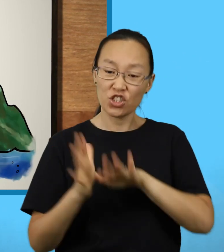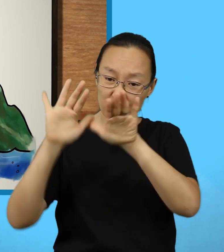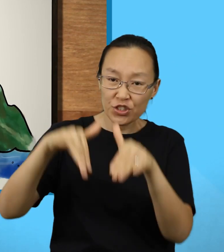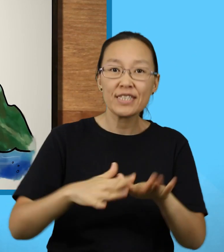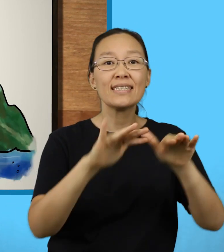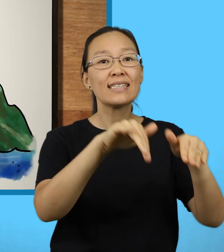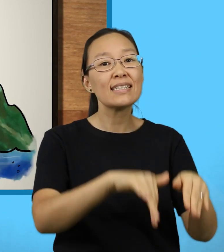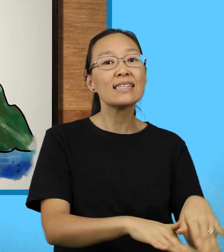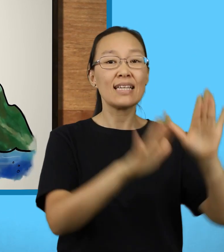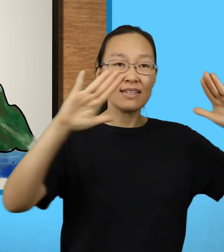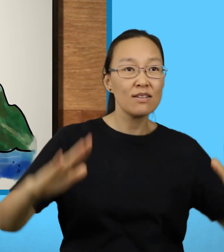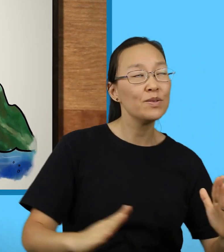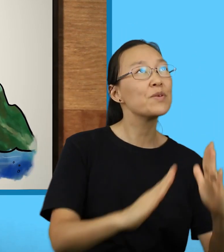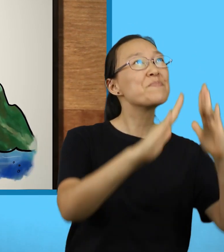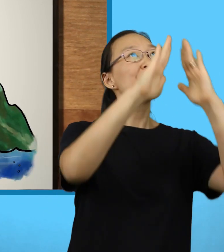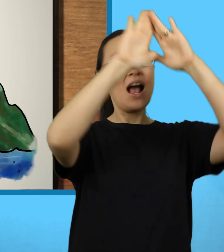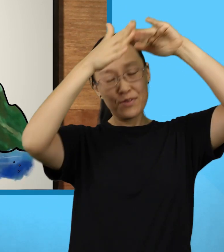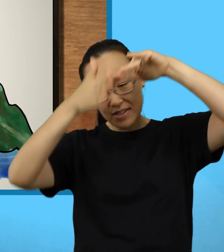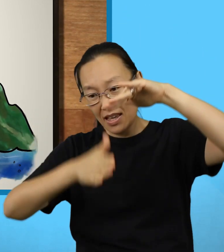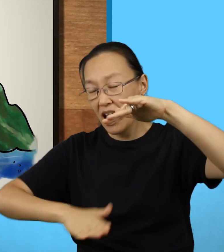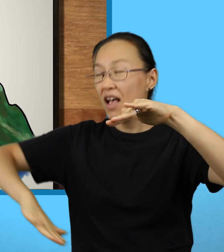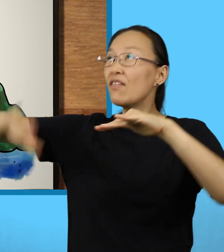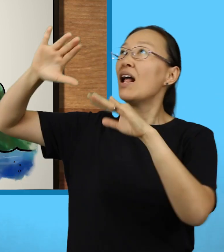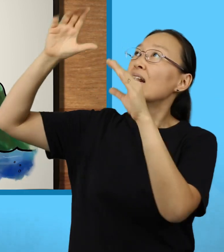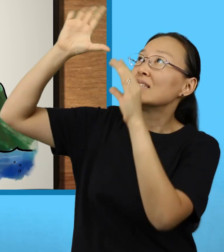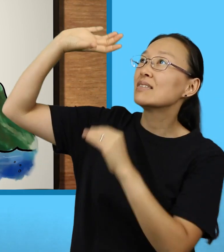the mountains and valleys, the sun and the moon